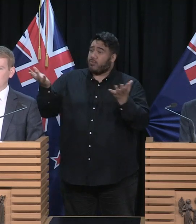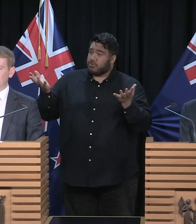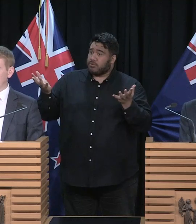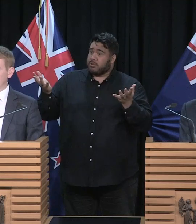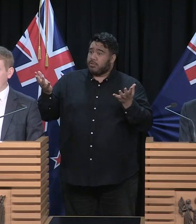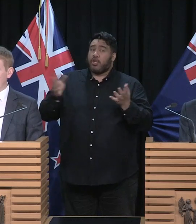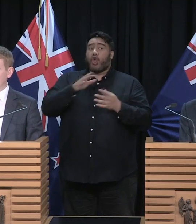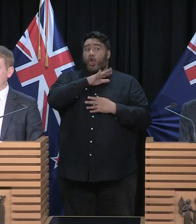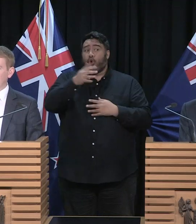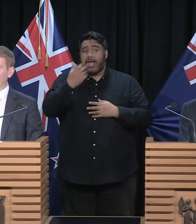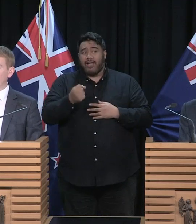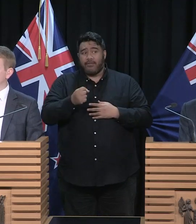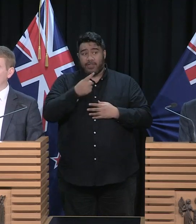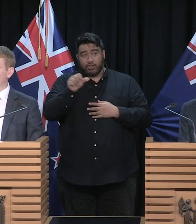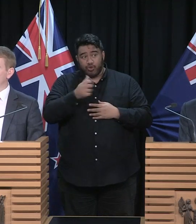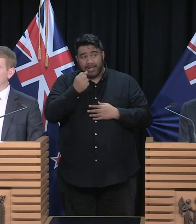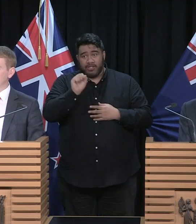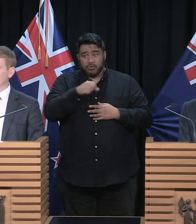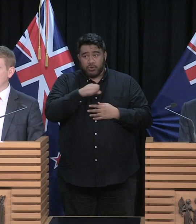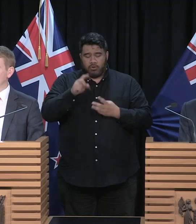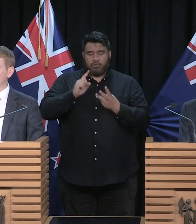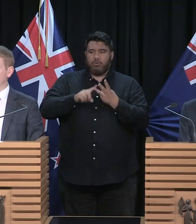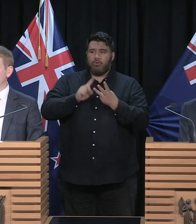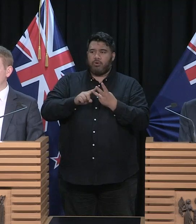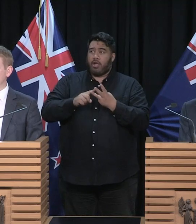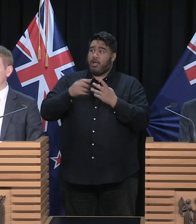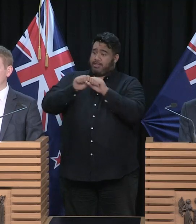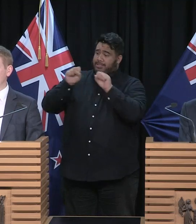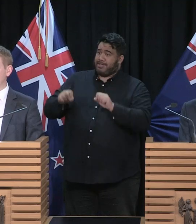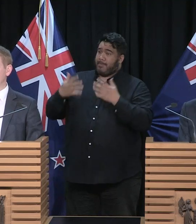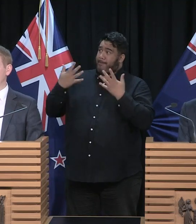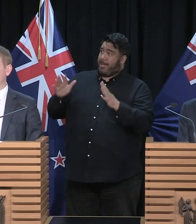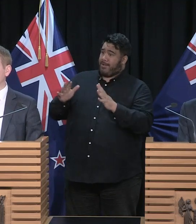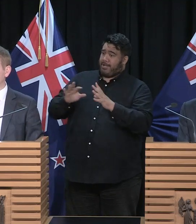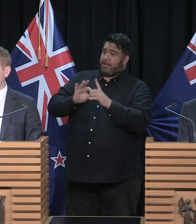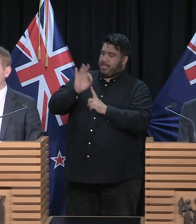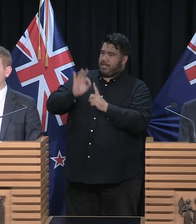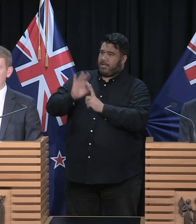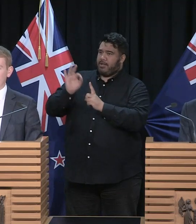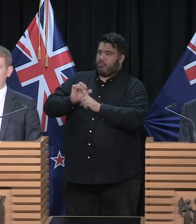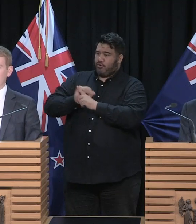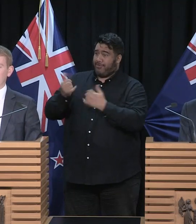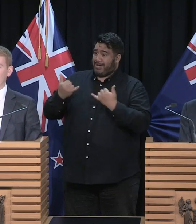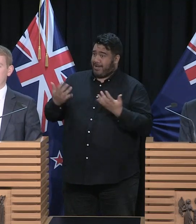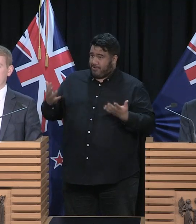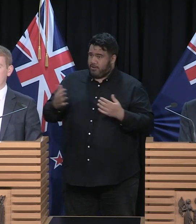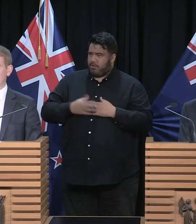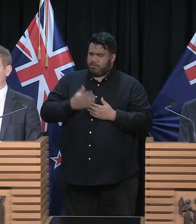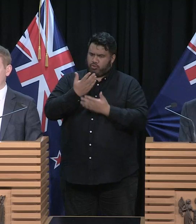of reference are very clear, which was - how did the information come to be in the public domain? Did people have it who shouldn't have had it?